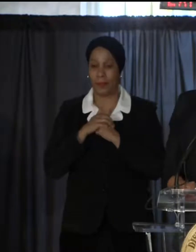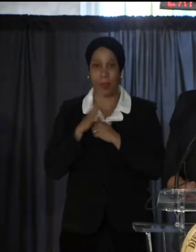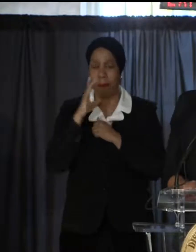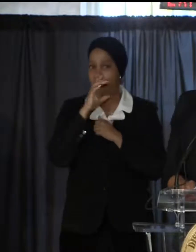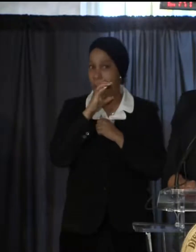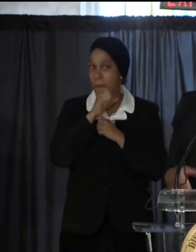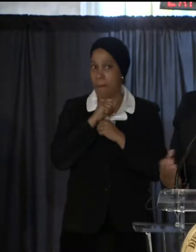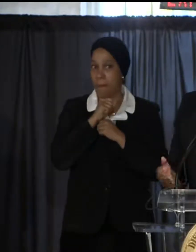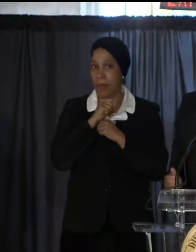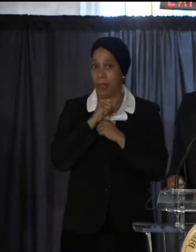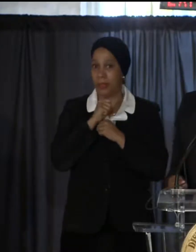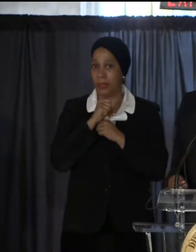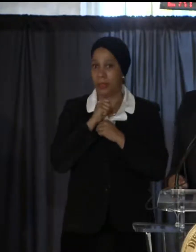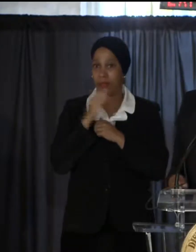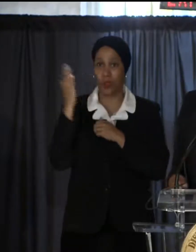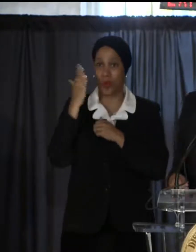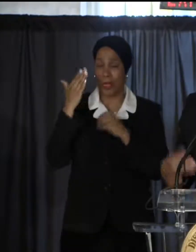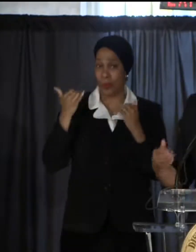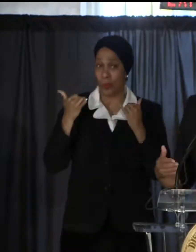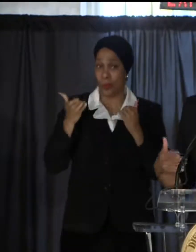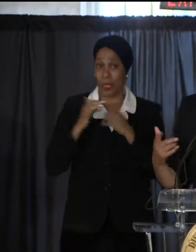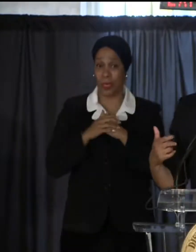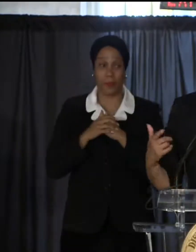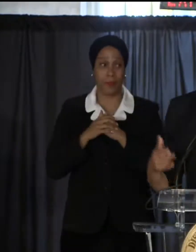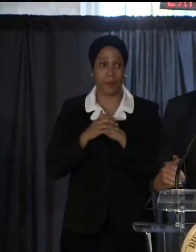WHAT WE'VE HEARD TODAY BECAUSE THIS IS -- I'M NOT SURE WE'VE